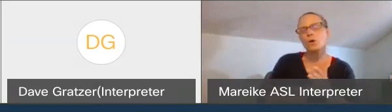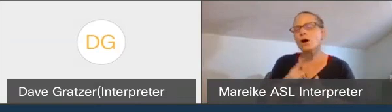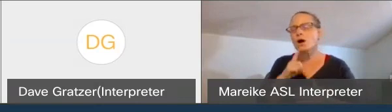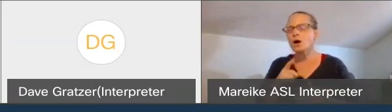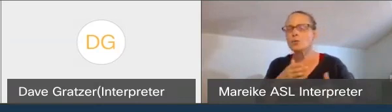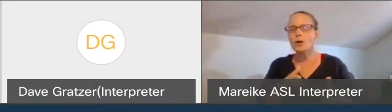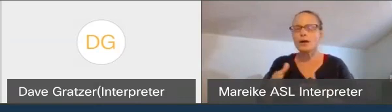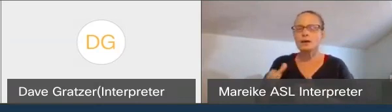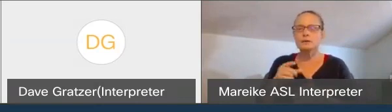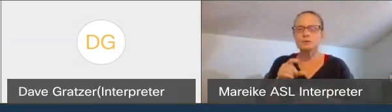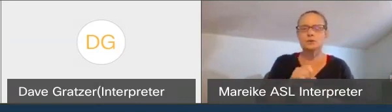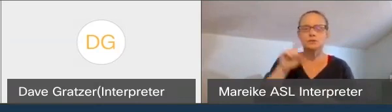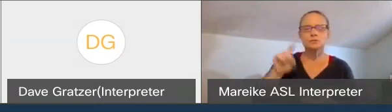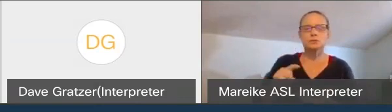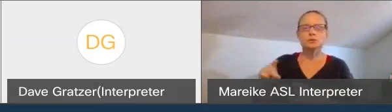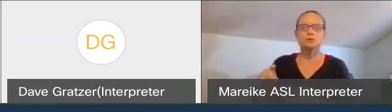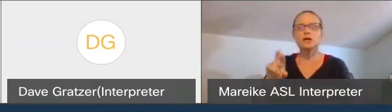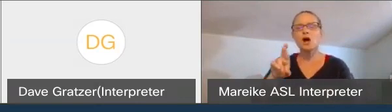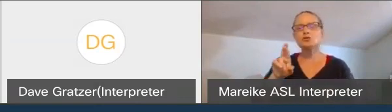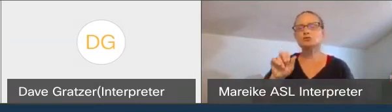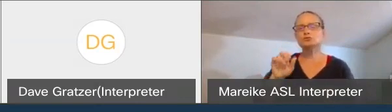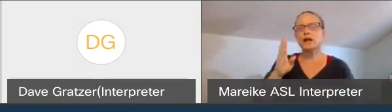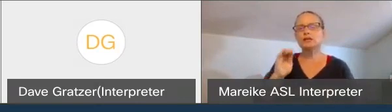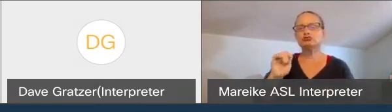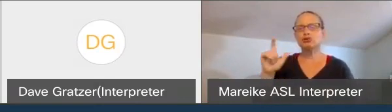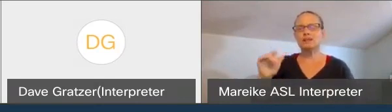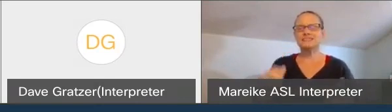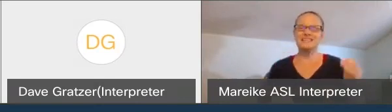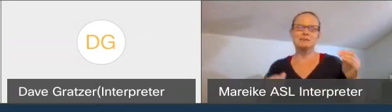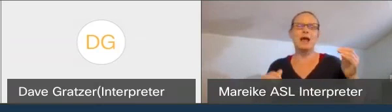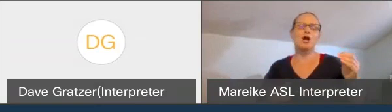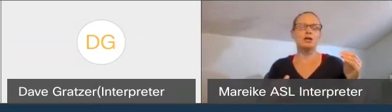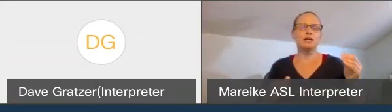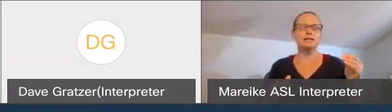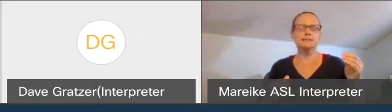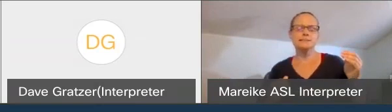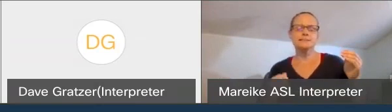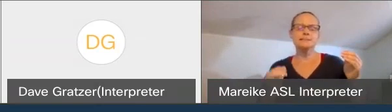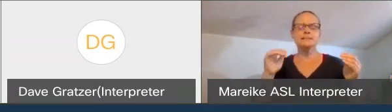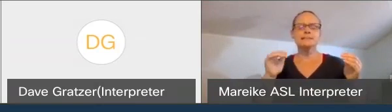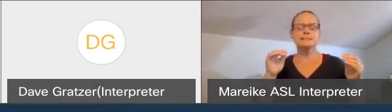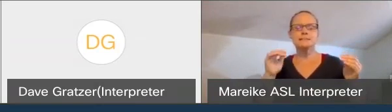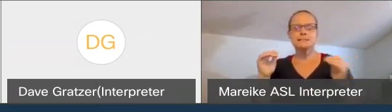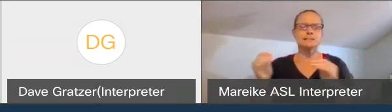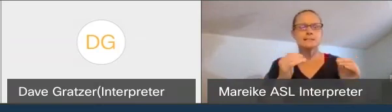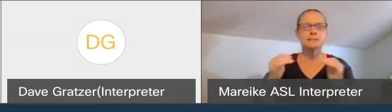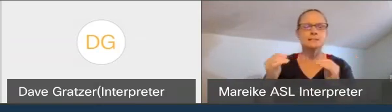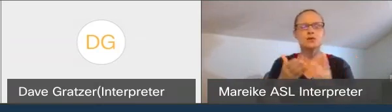"that you're working to reduce racial disparities "and promote racial equity through the models, uh, that you talked about today?"